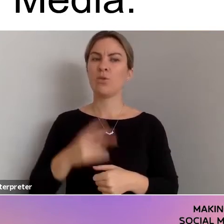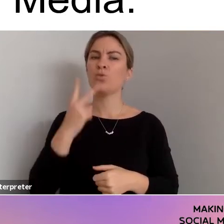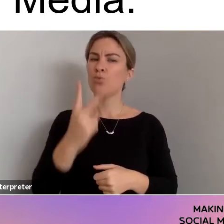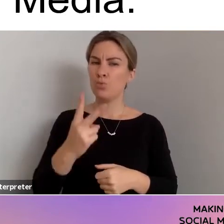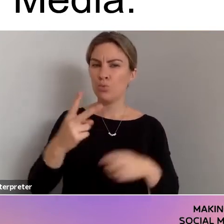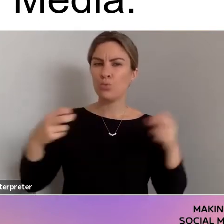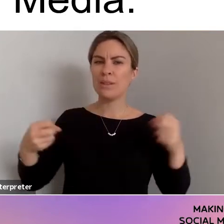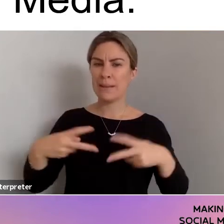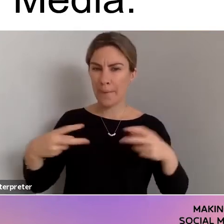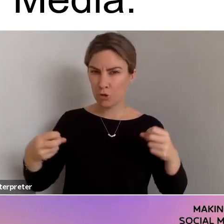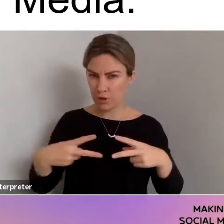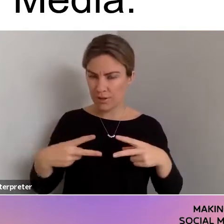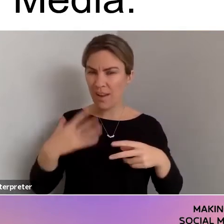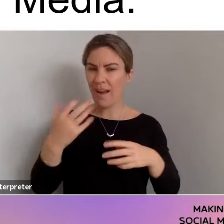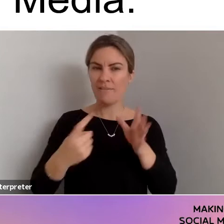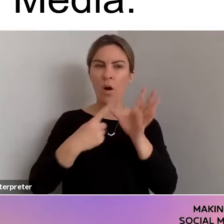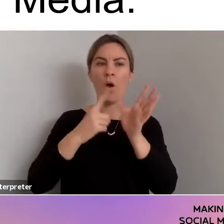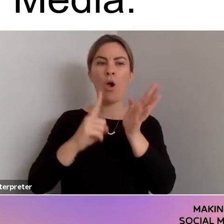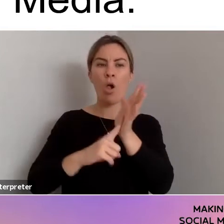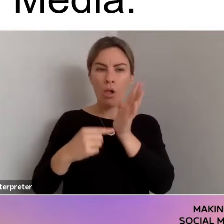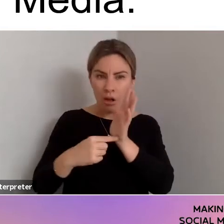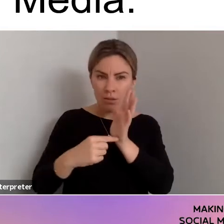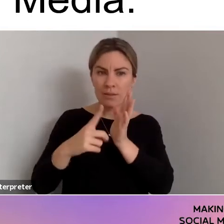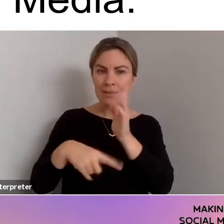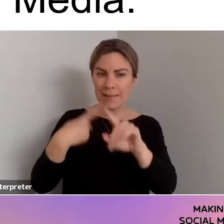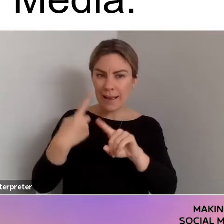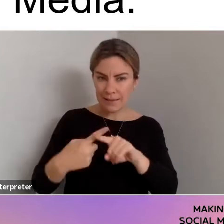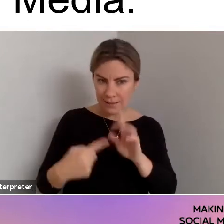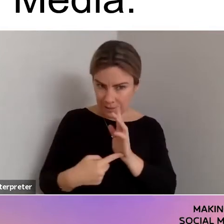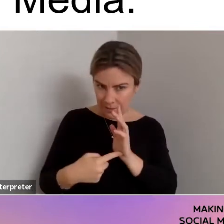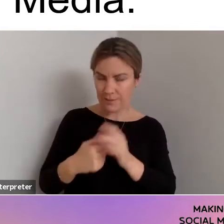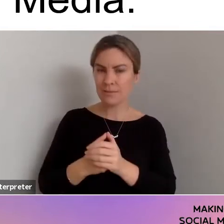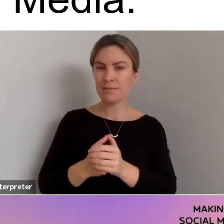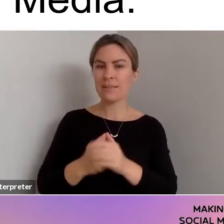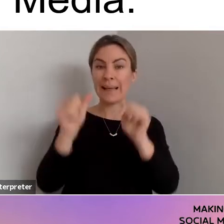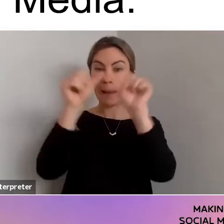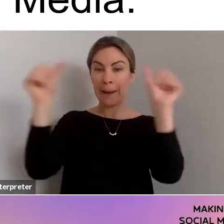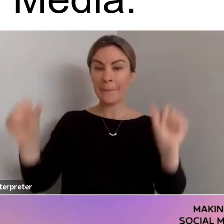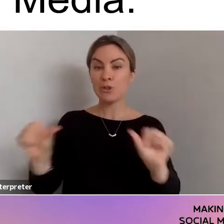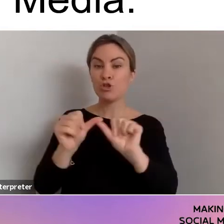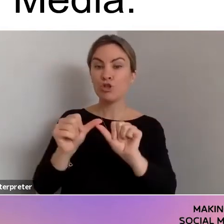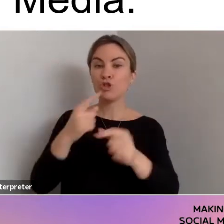We have old text and image description. General advice on text when using text posts.